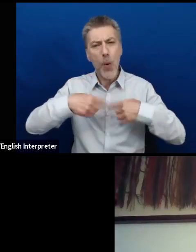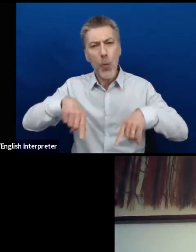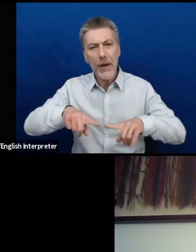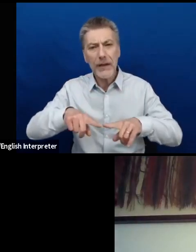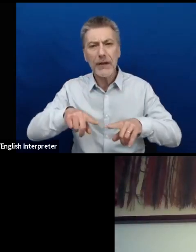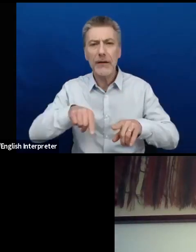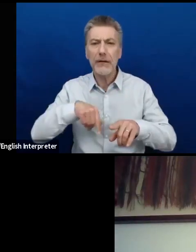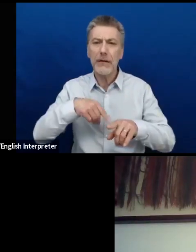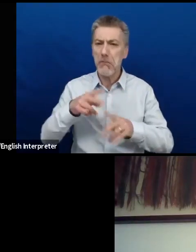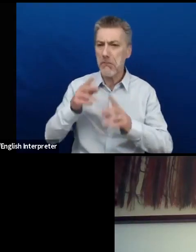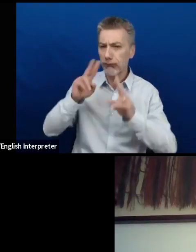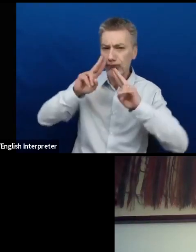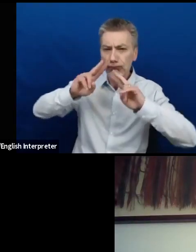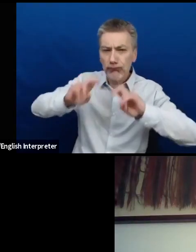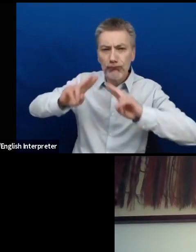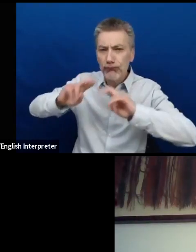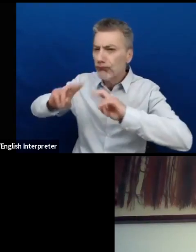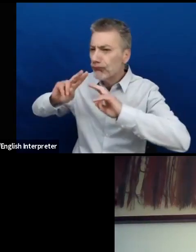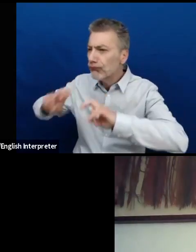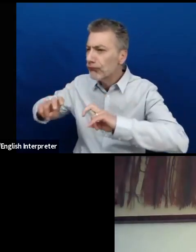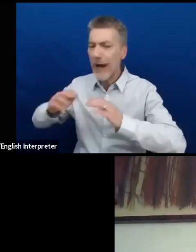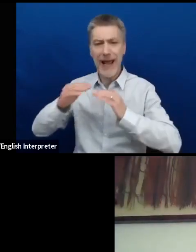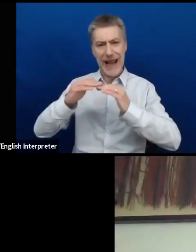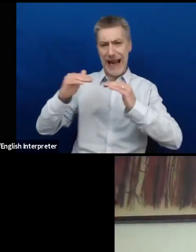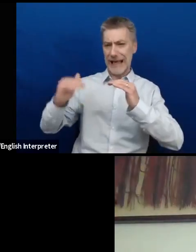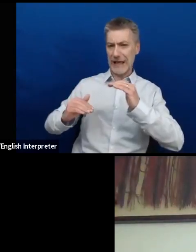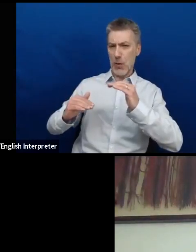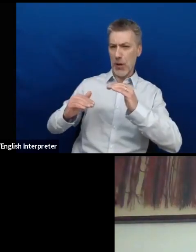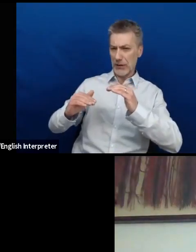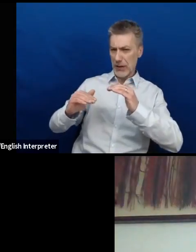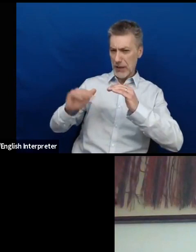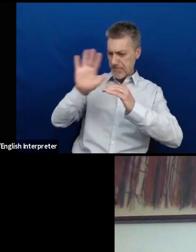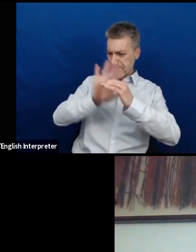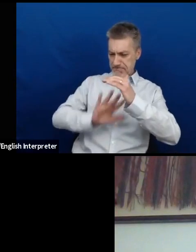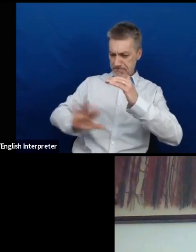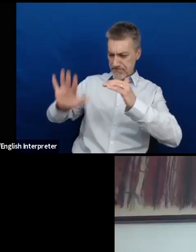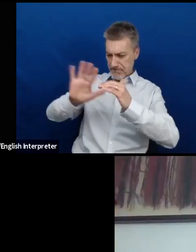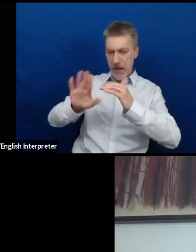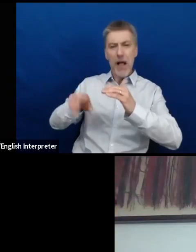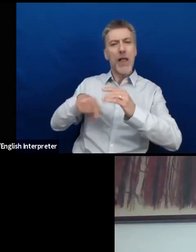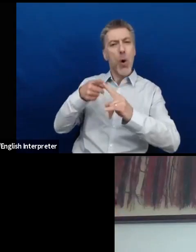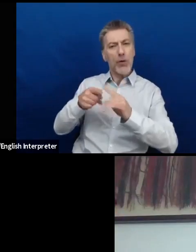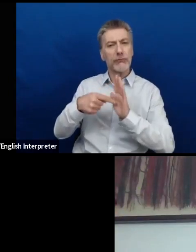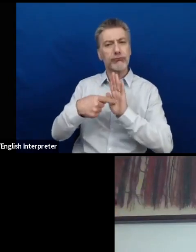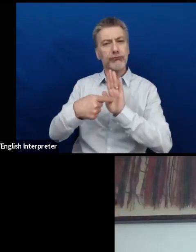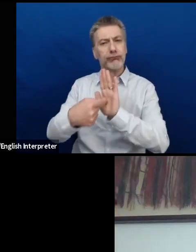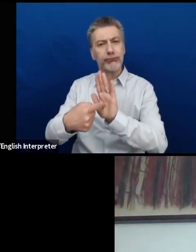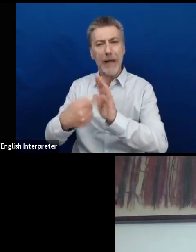have a how can we articulate these insights